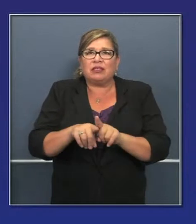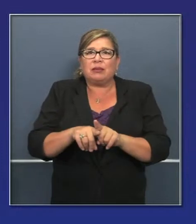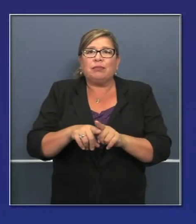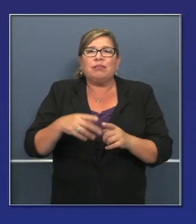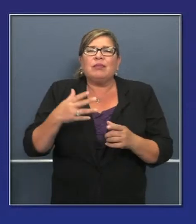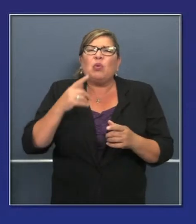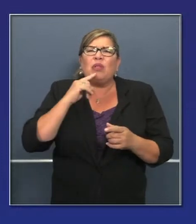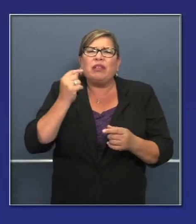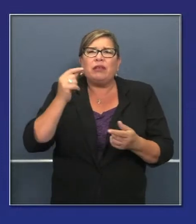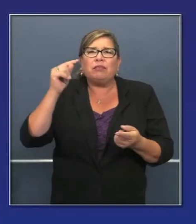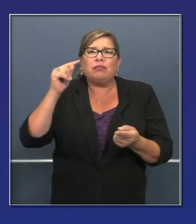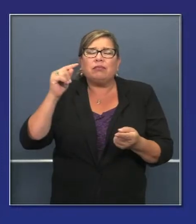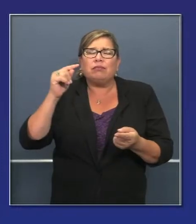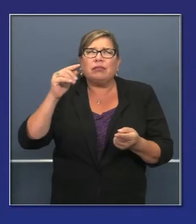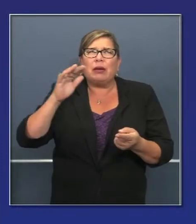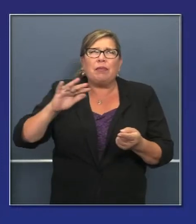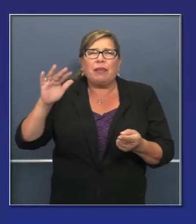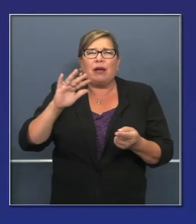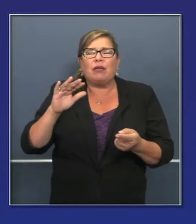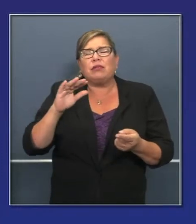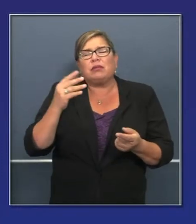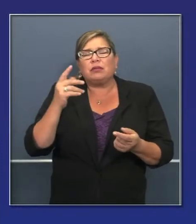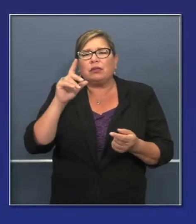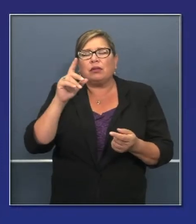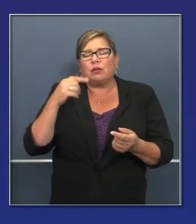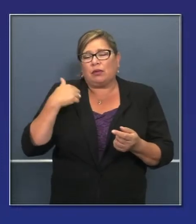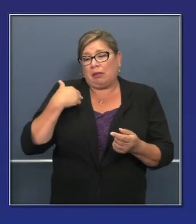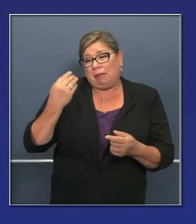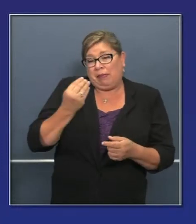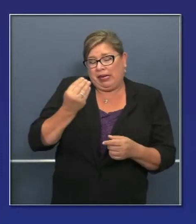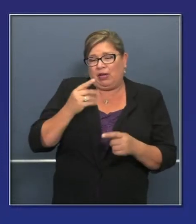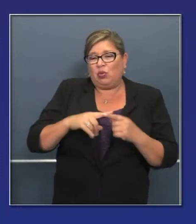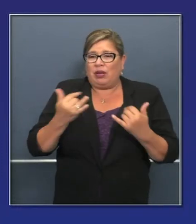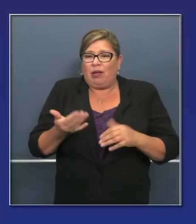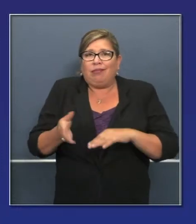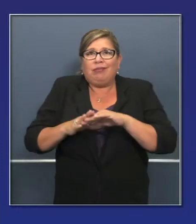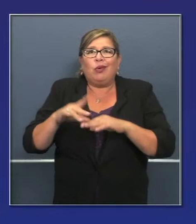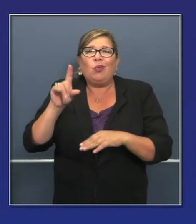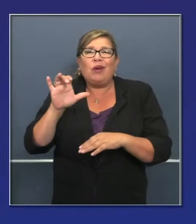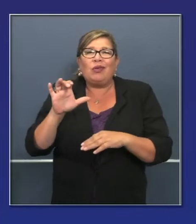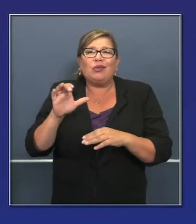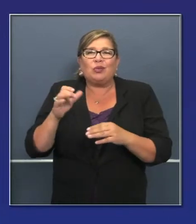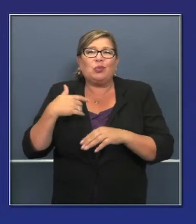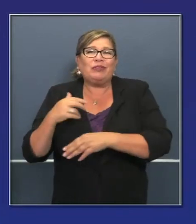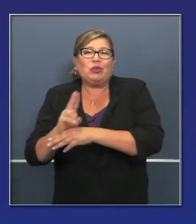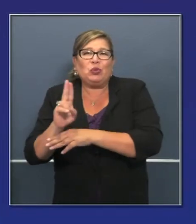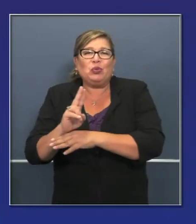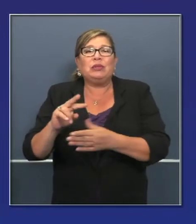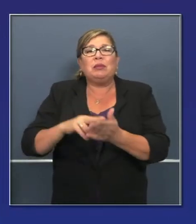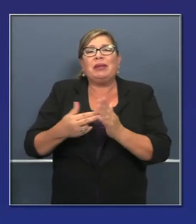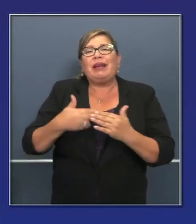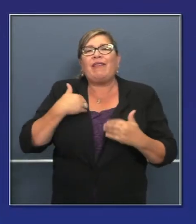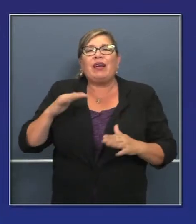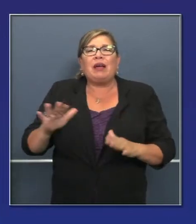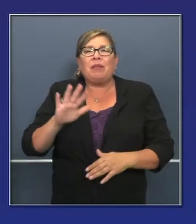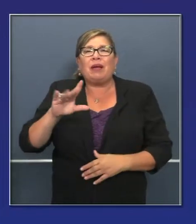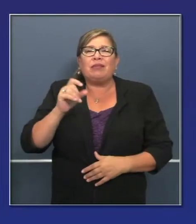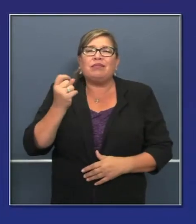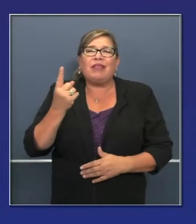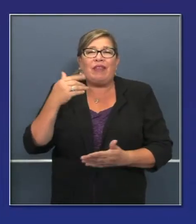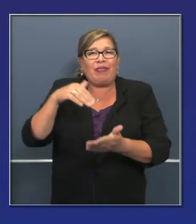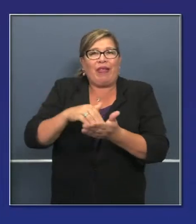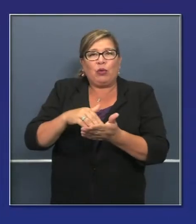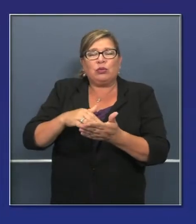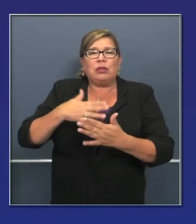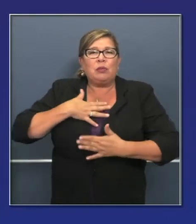Monday are available over 11,500 ventilators are available within our system within the hospital